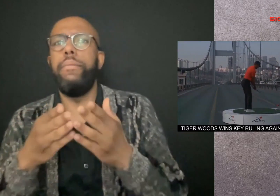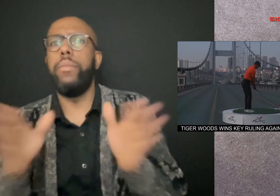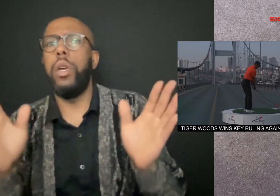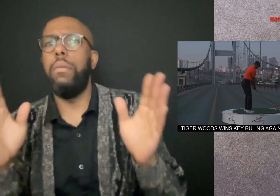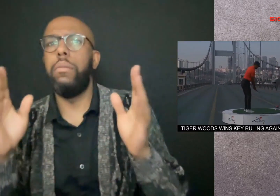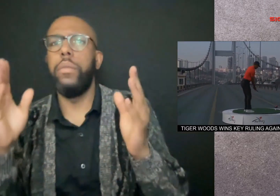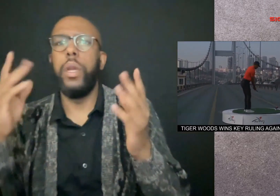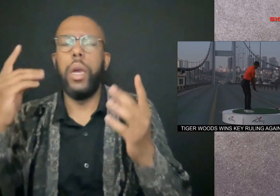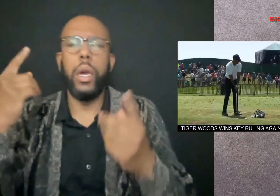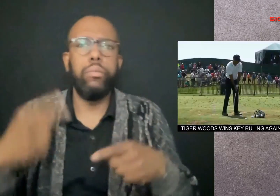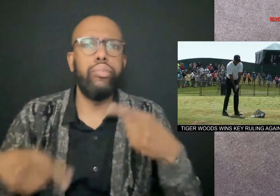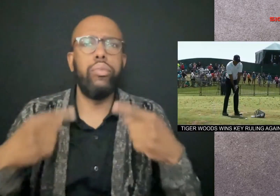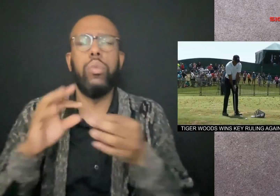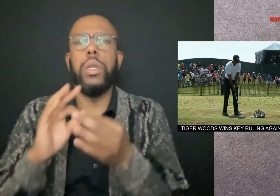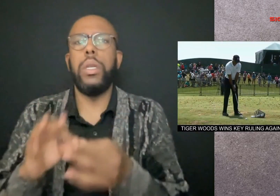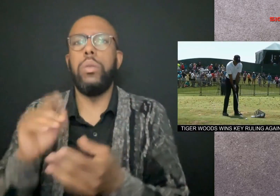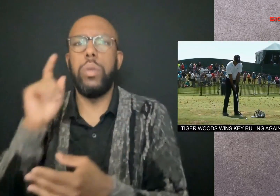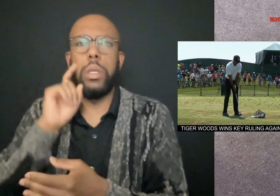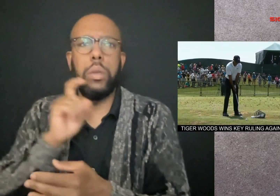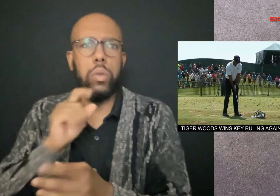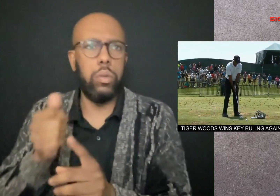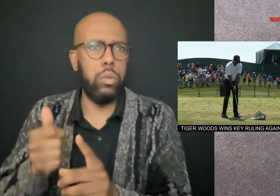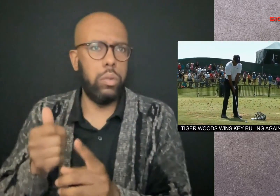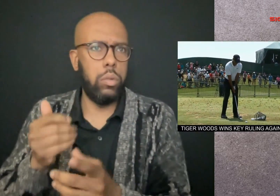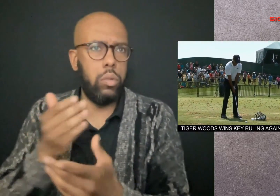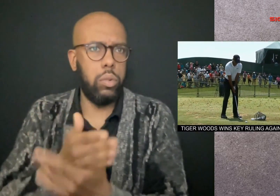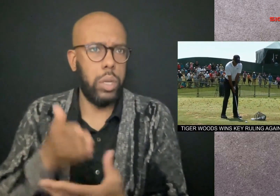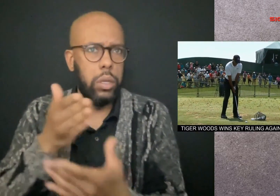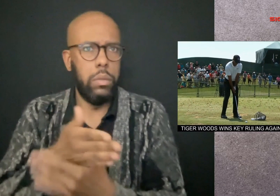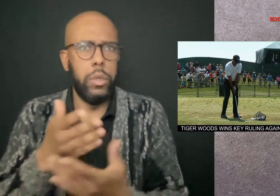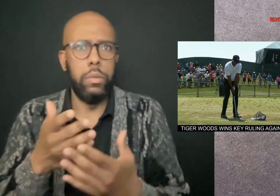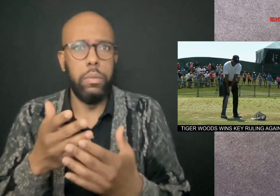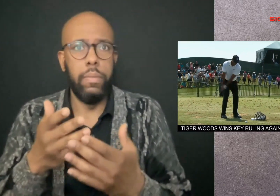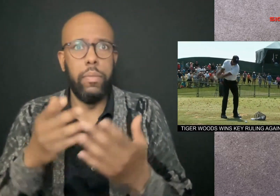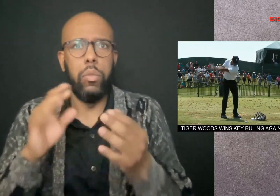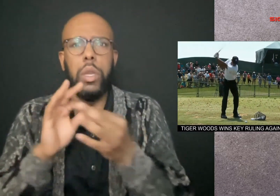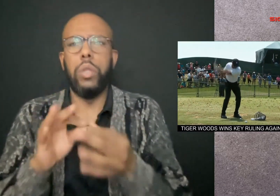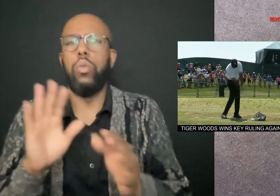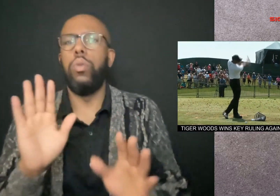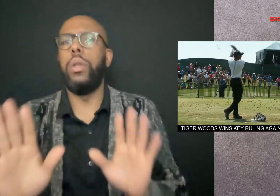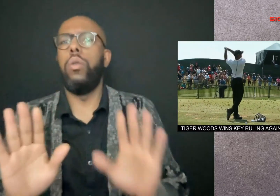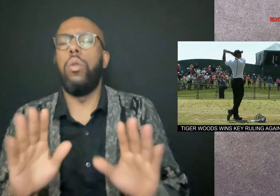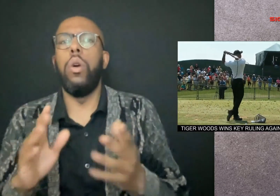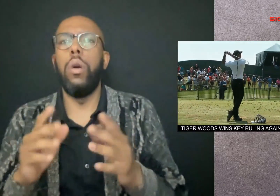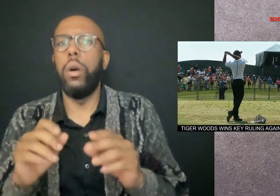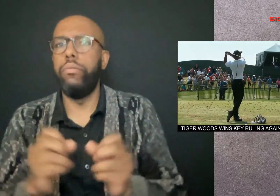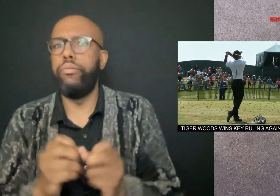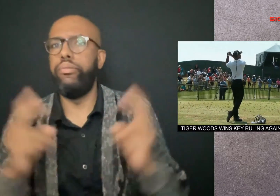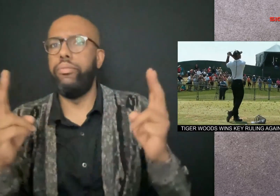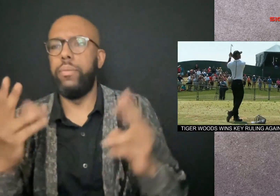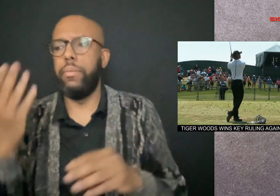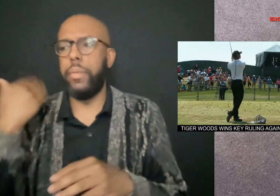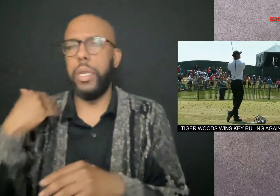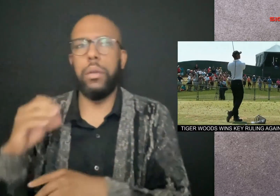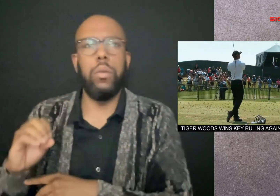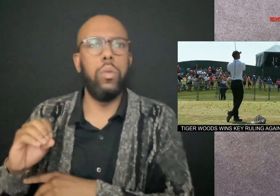The matter became public when allegations of sexual harassment surfaced. Following their breakup in October,